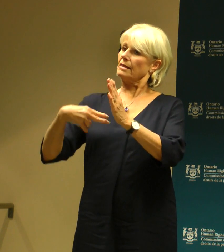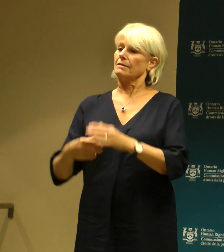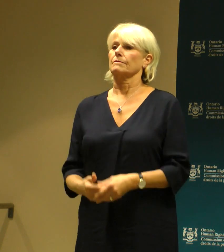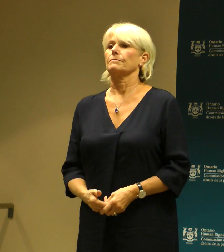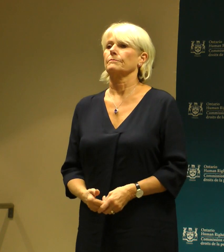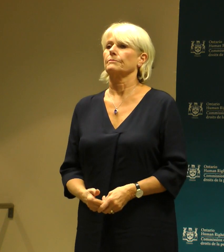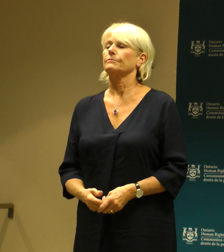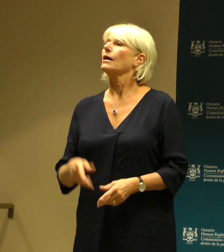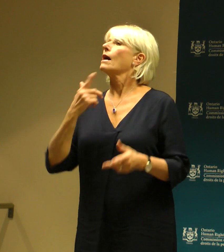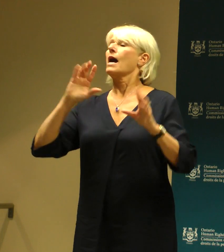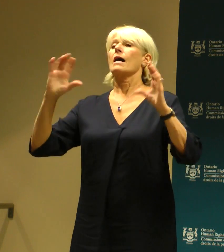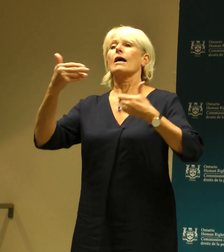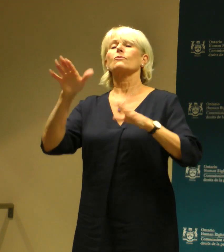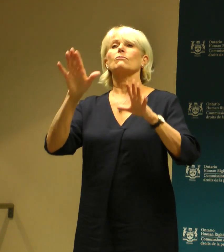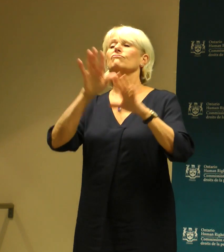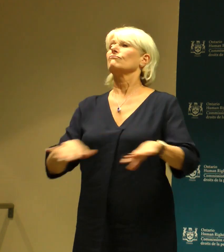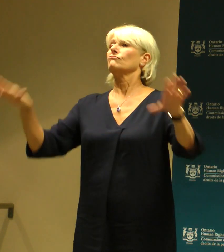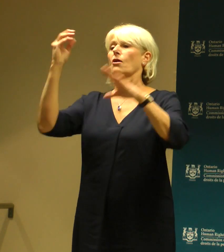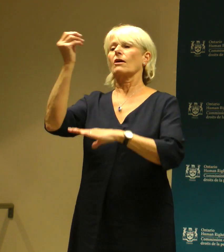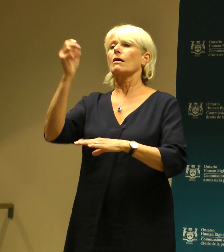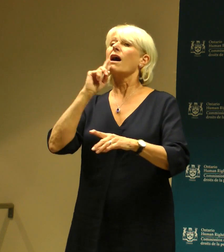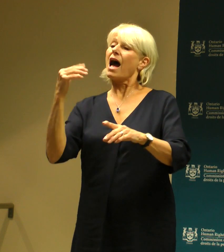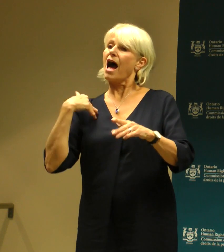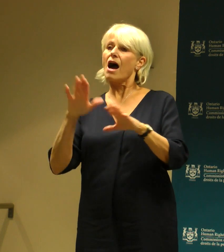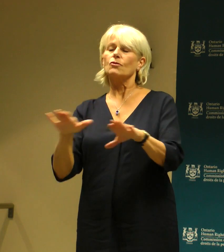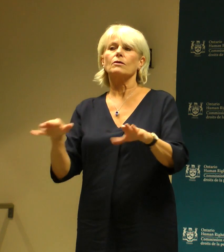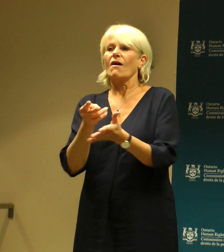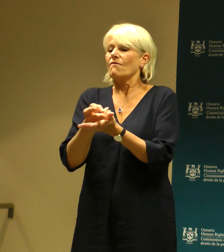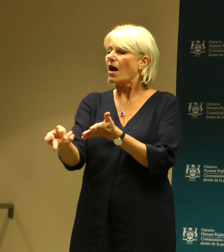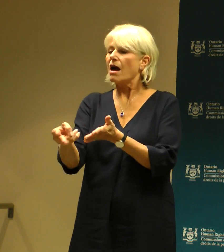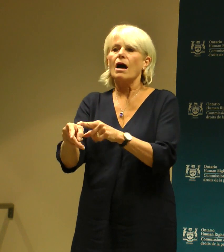In classrooms across Ontario, there are children who fail to learn to read.